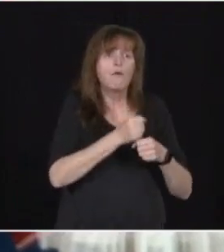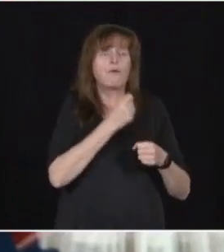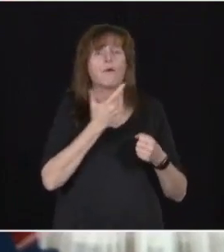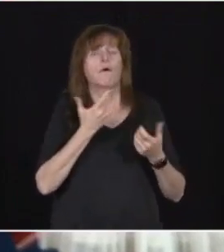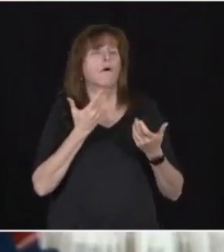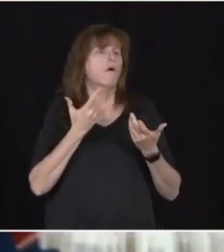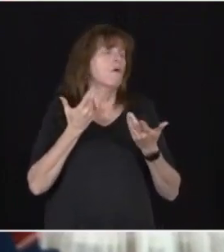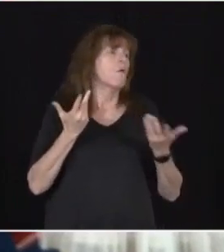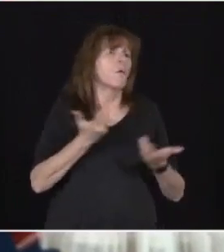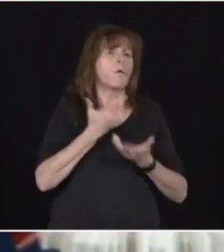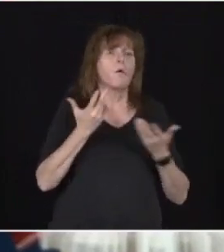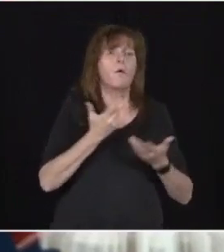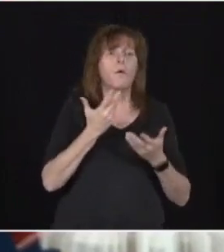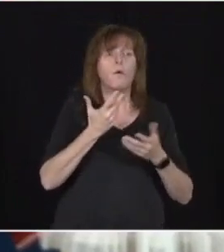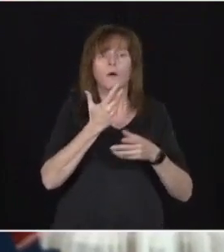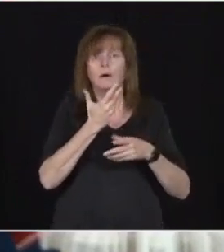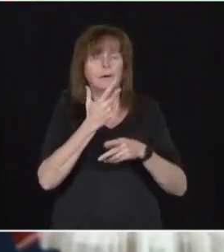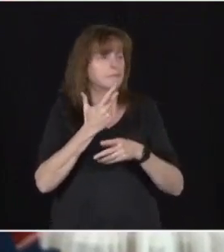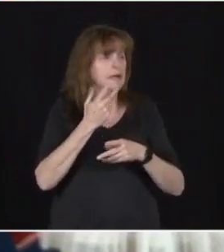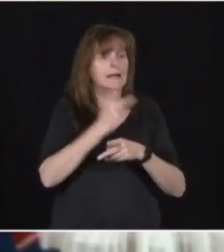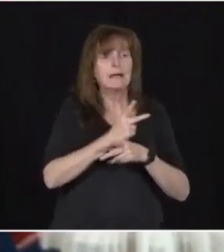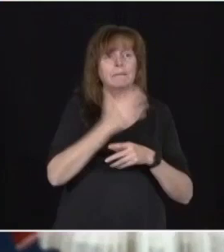throughout the summer.